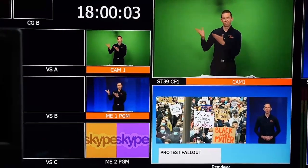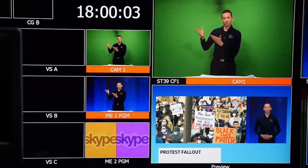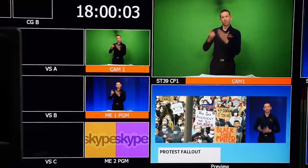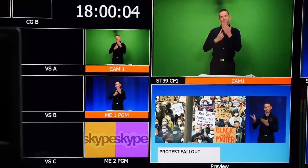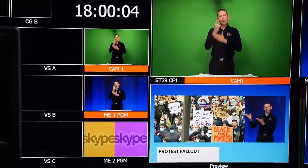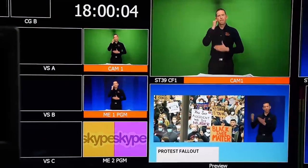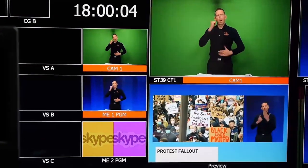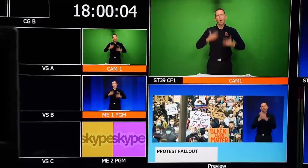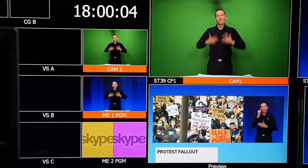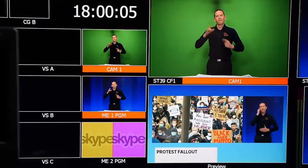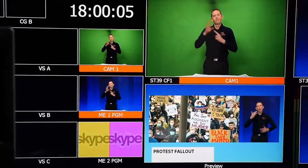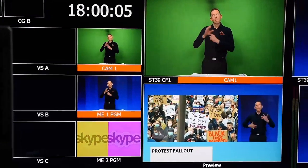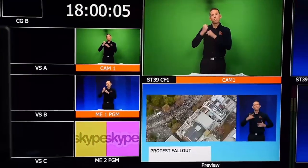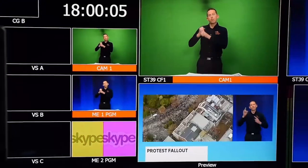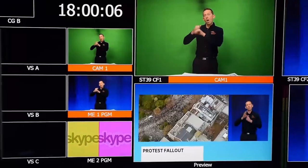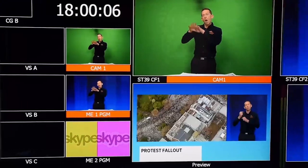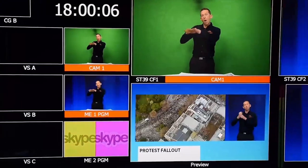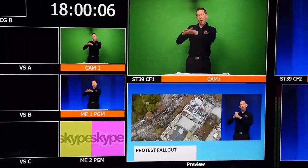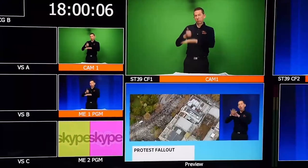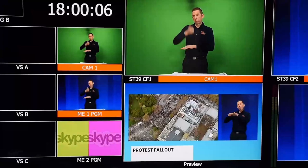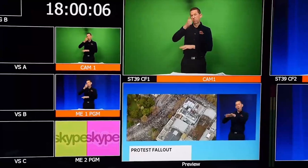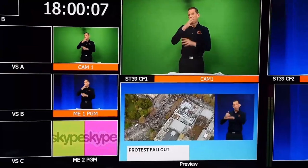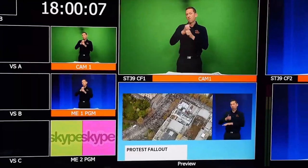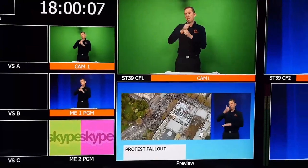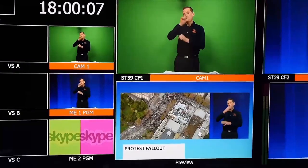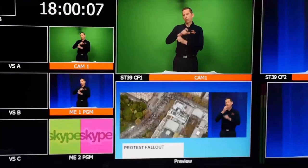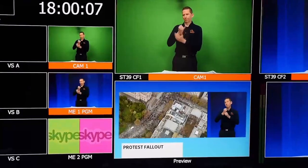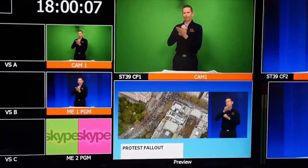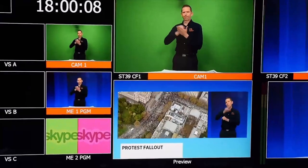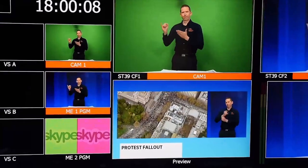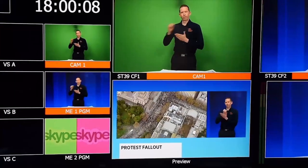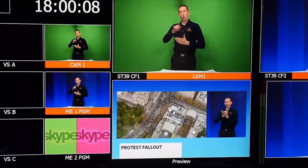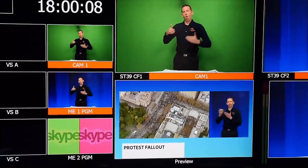The Black Lives Matter protest was held, even though the Health Minister warned against it